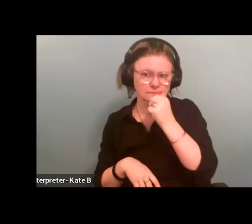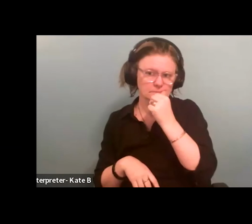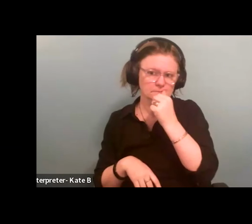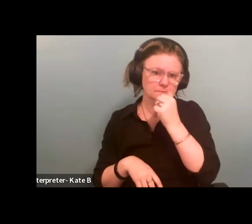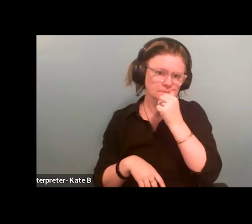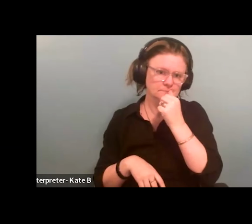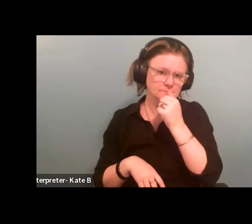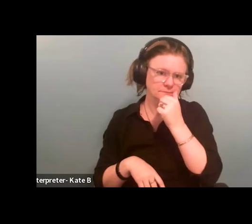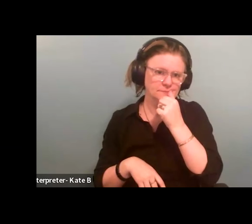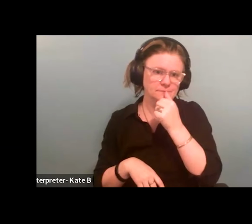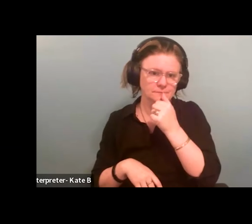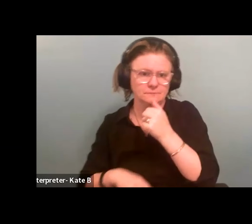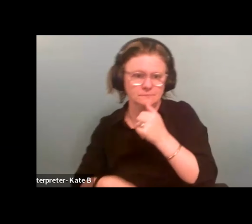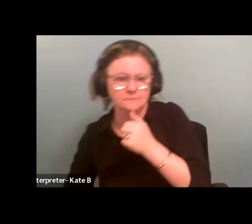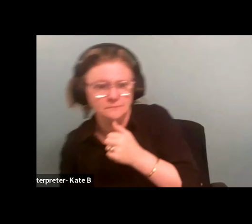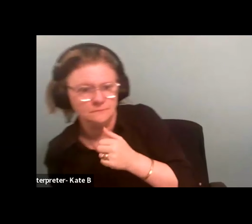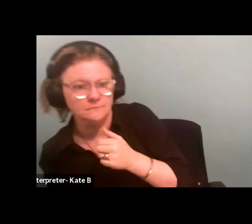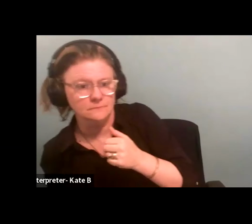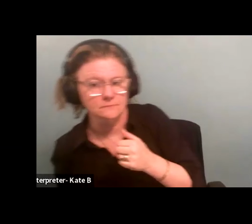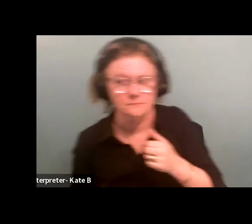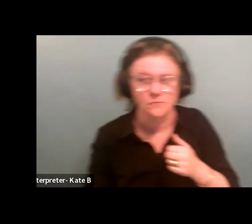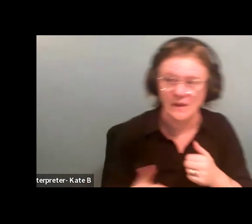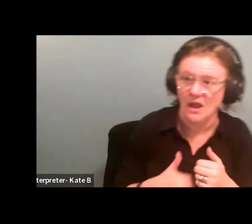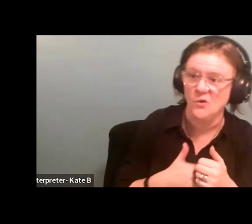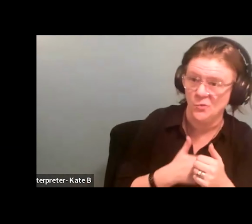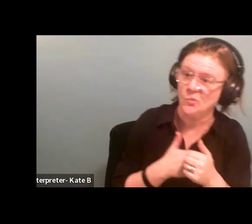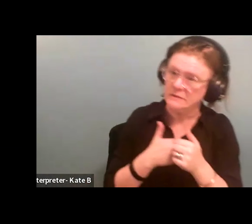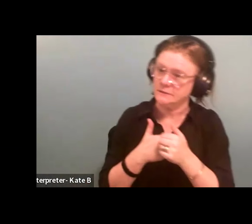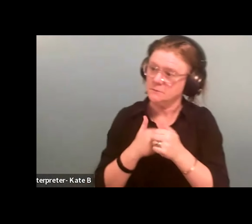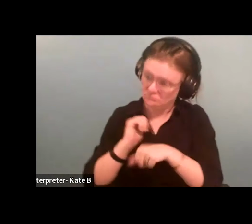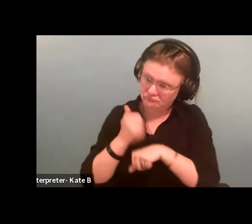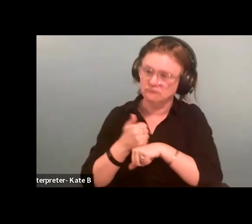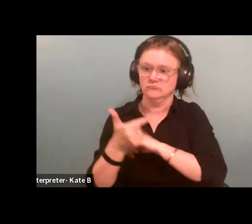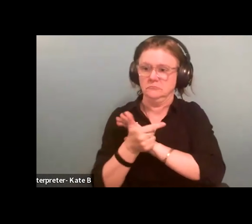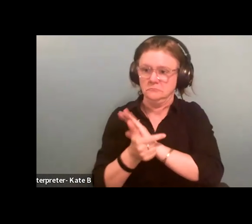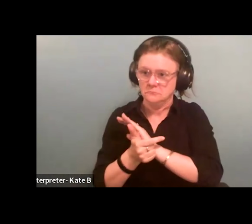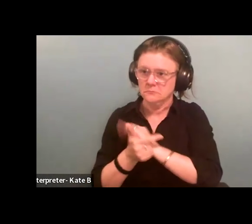And we have to do what we can to make sure those older